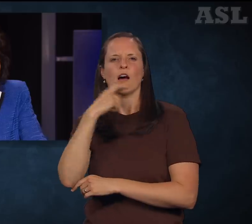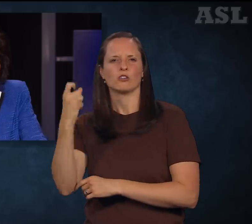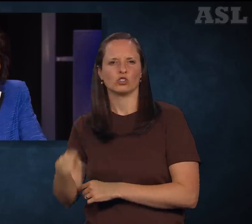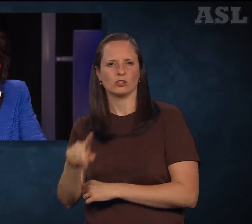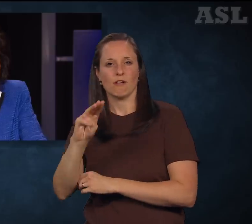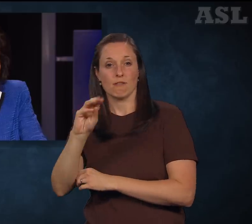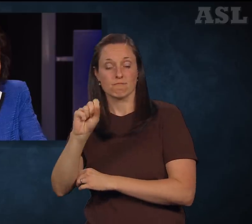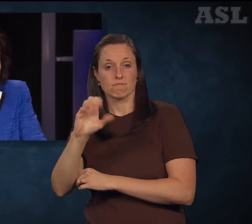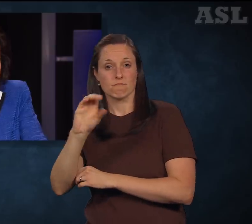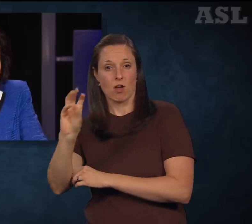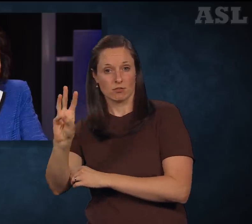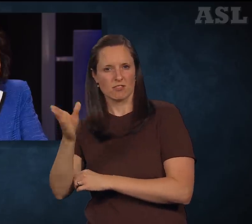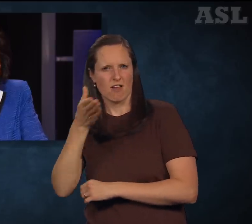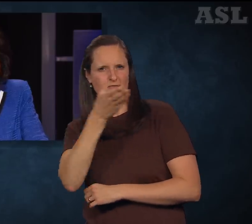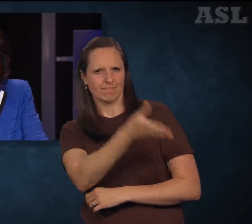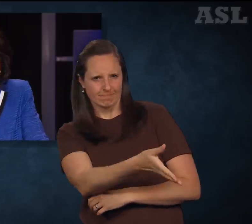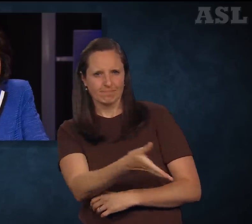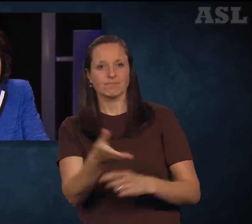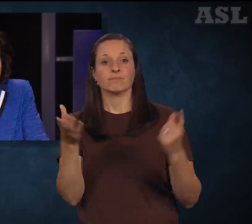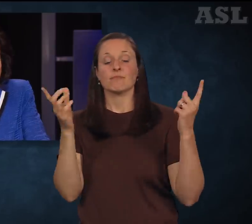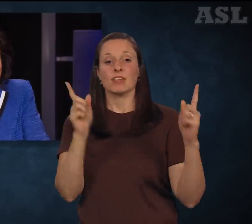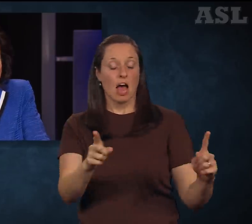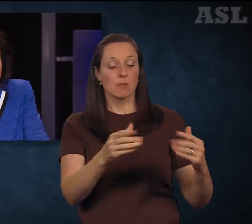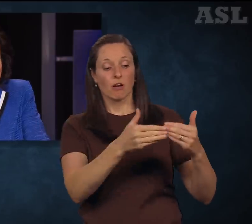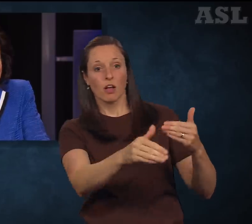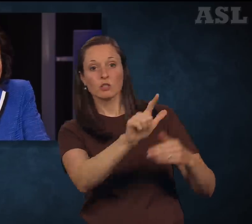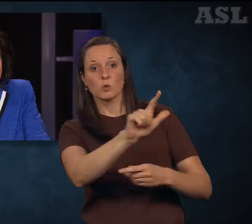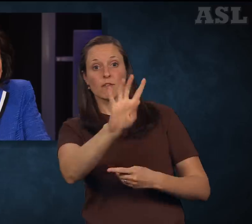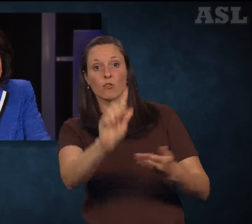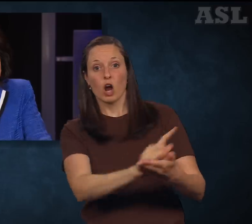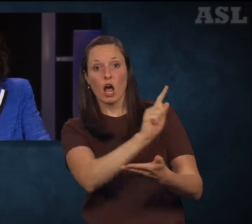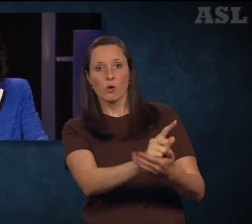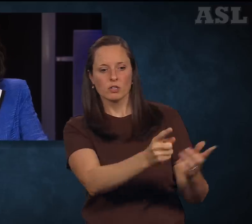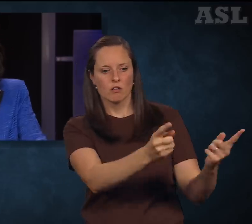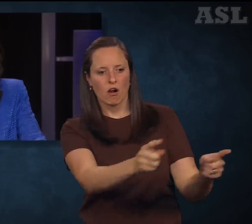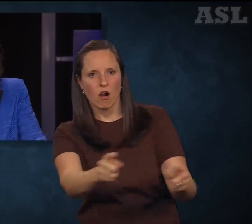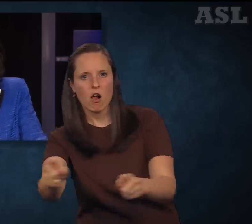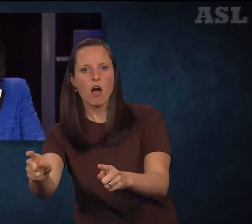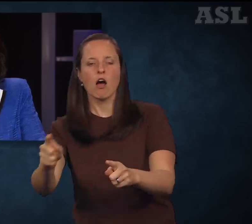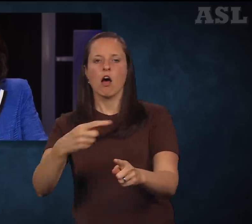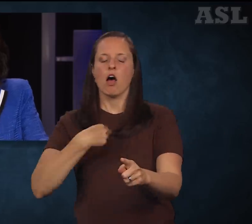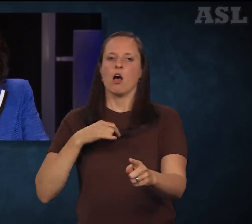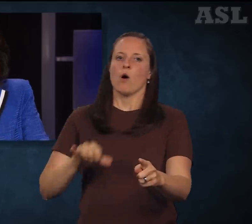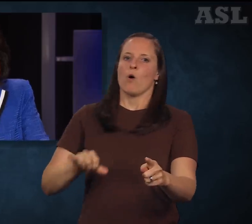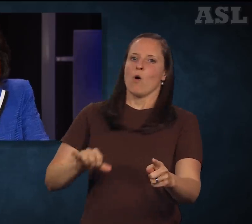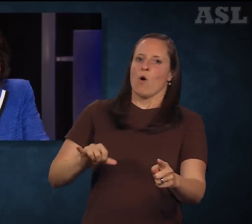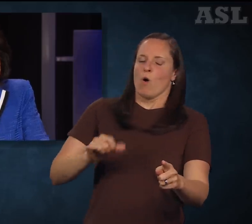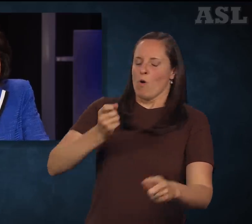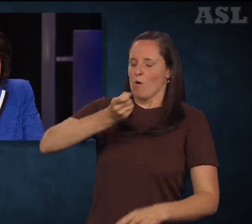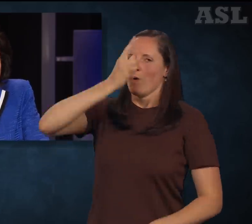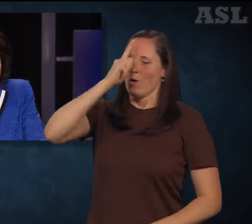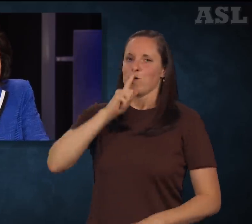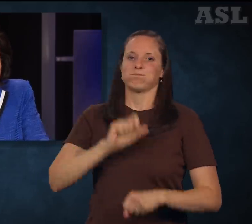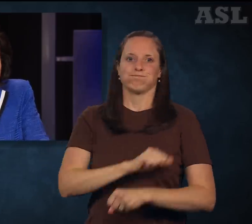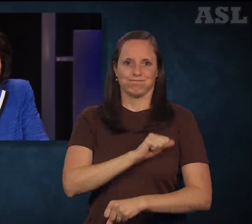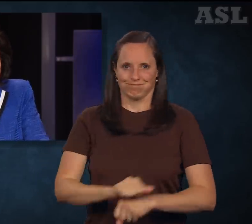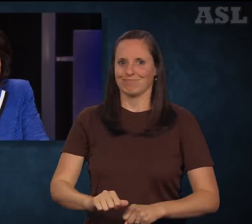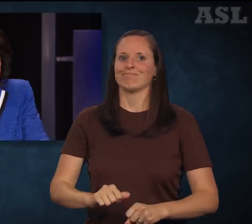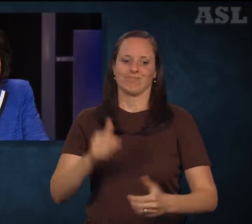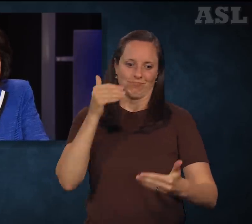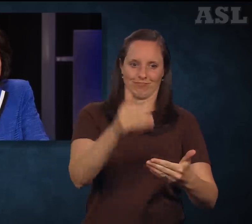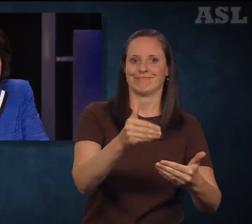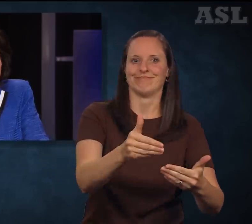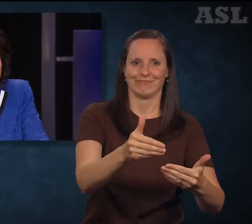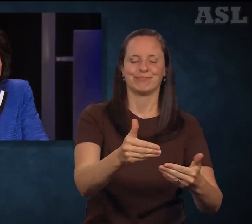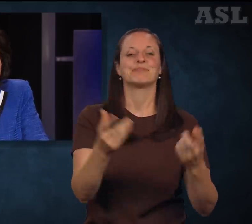24-HOUR PERIOD OF TIME THAT